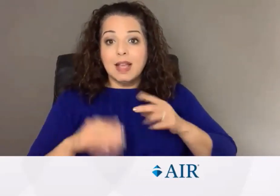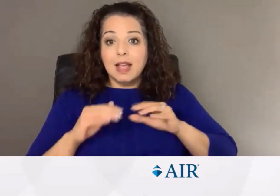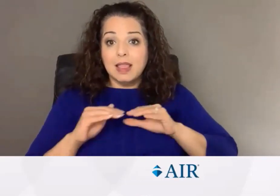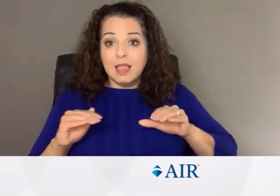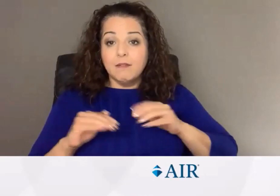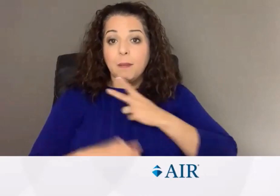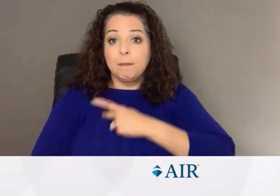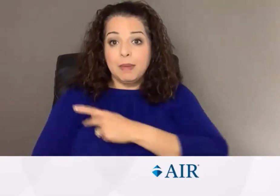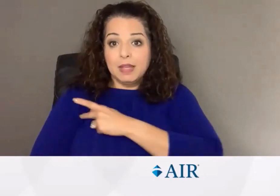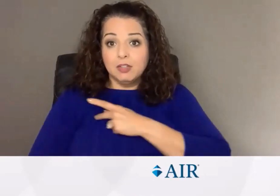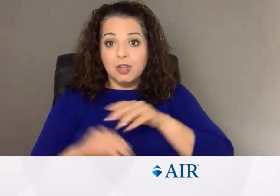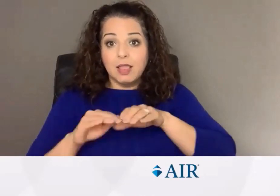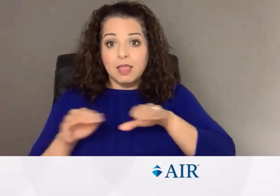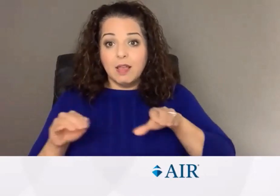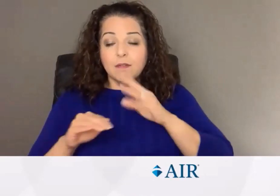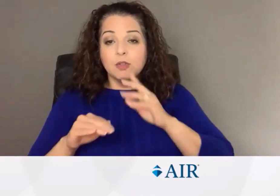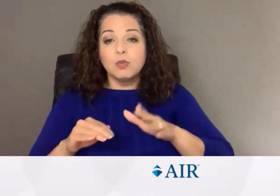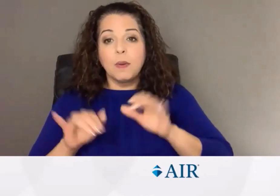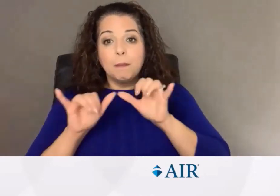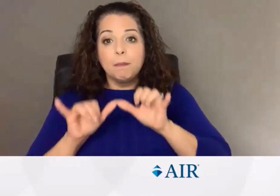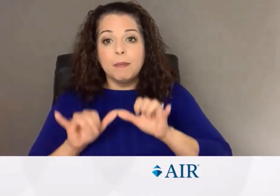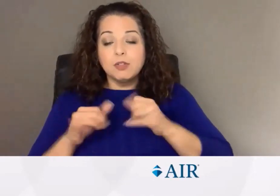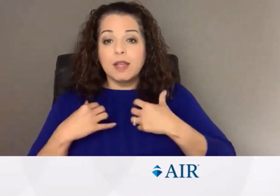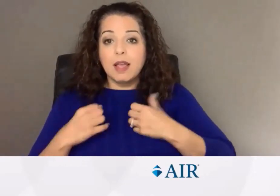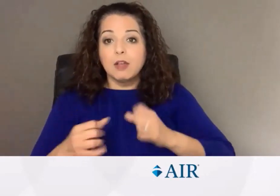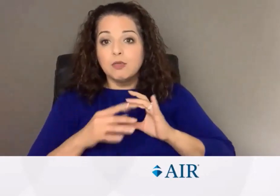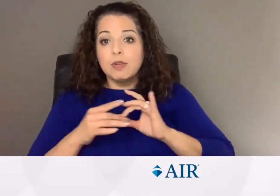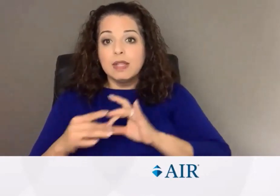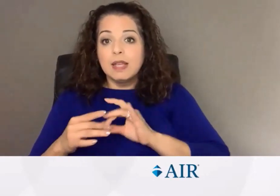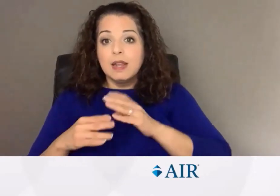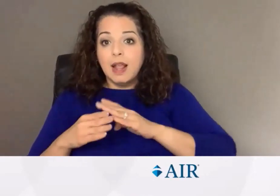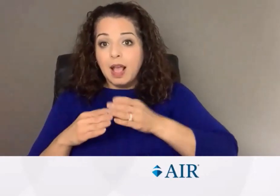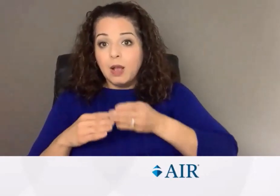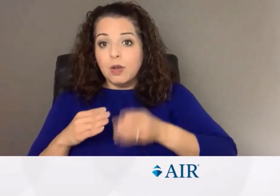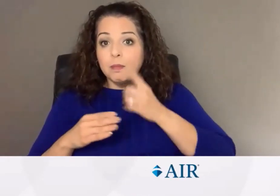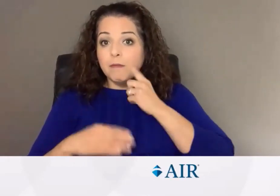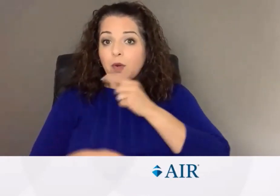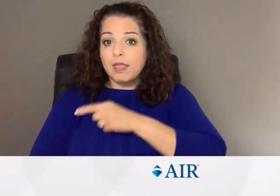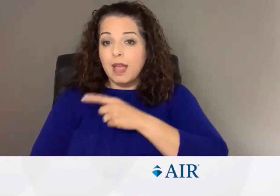so measuring health-related outcome for the patient, what extent the patient are